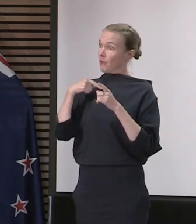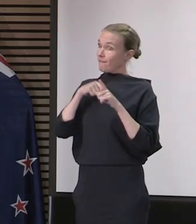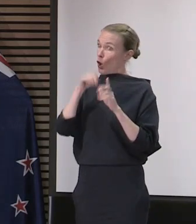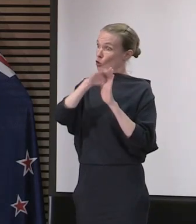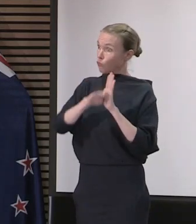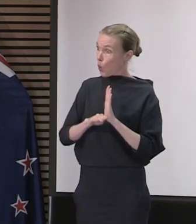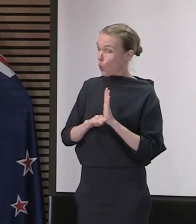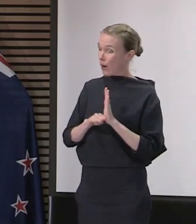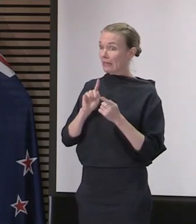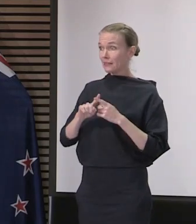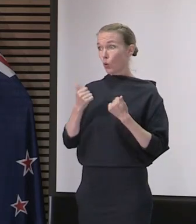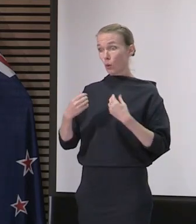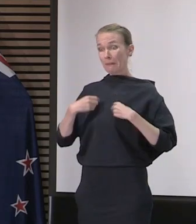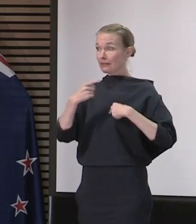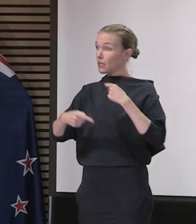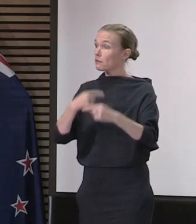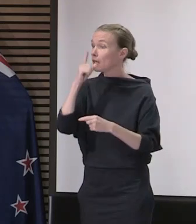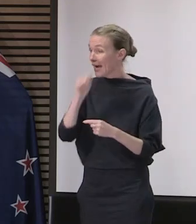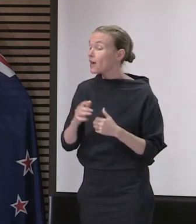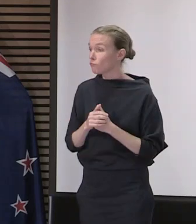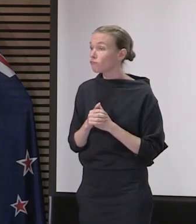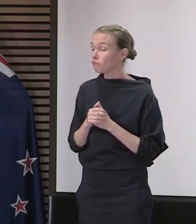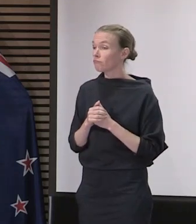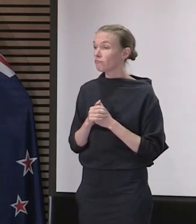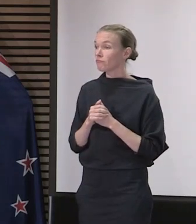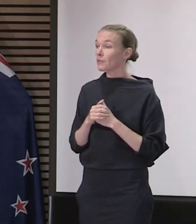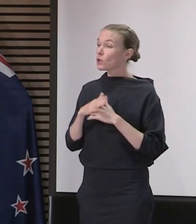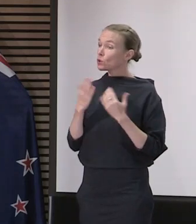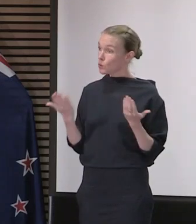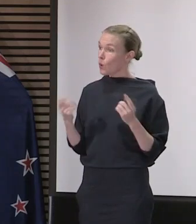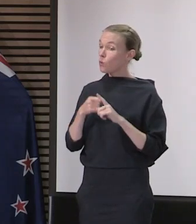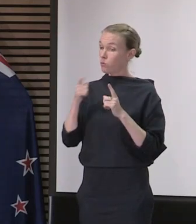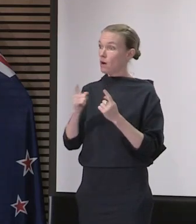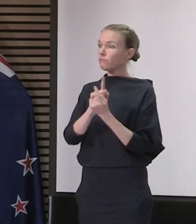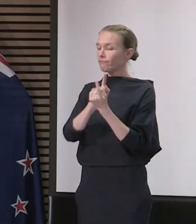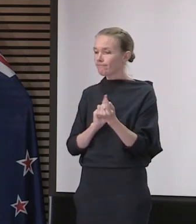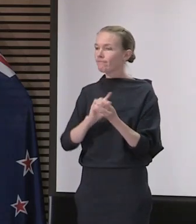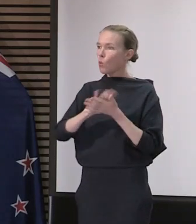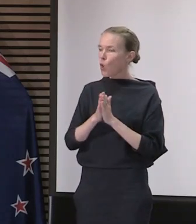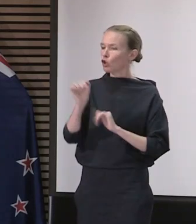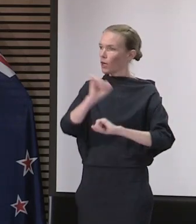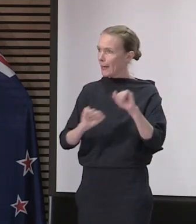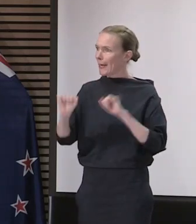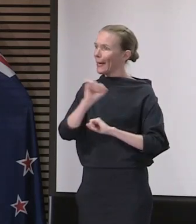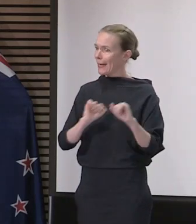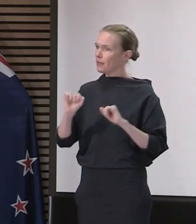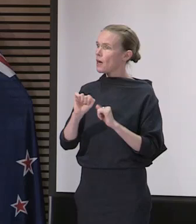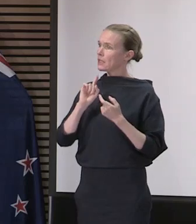actually does support the core public health principles that